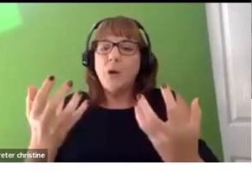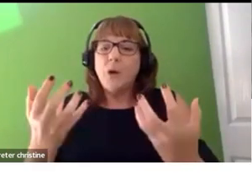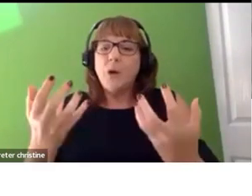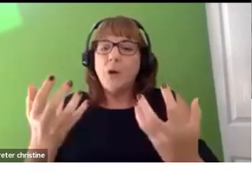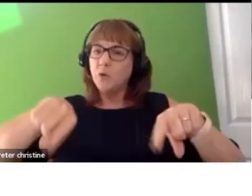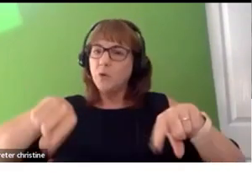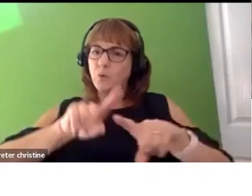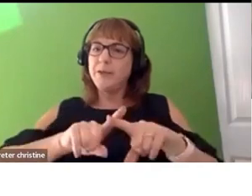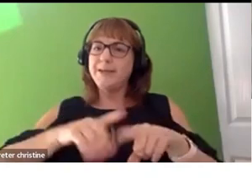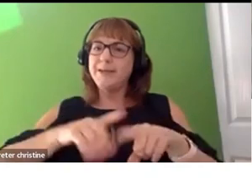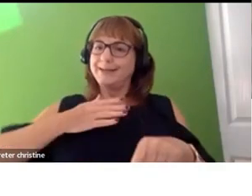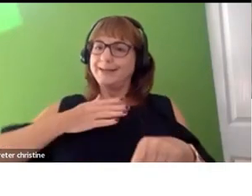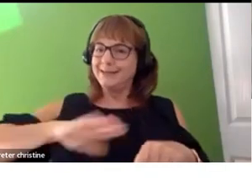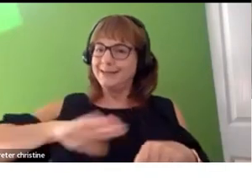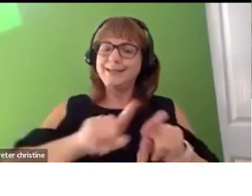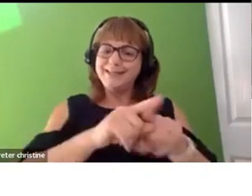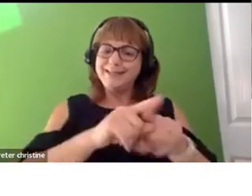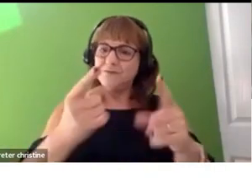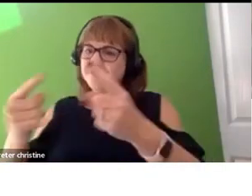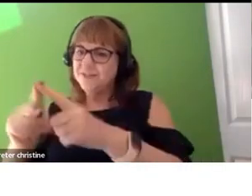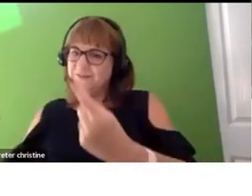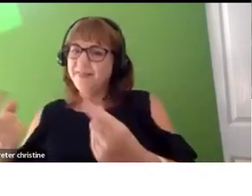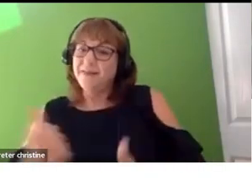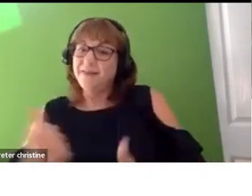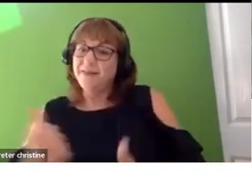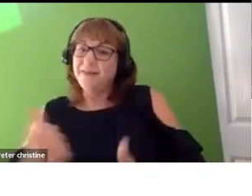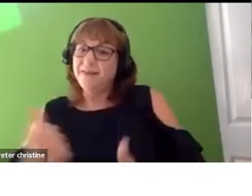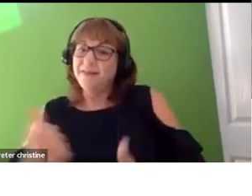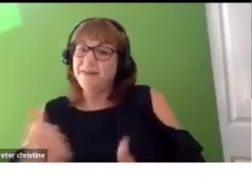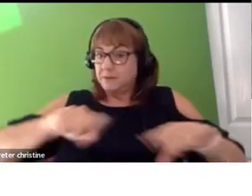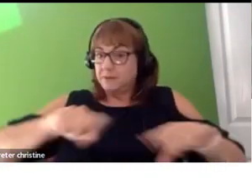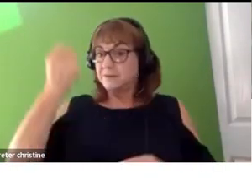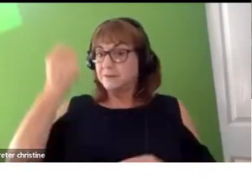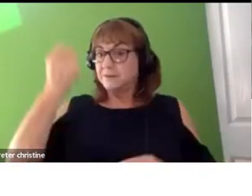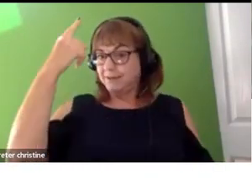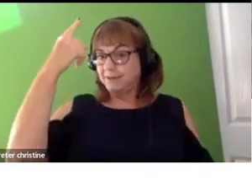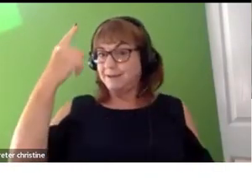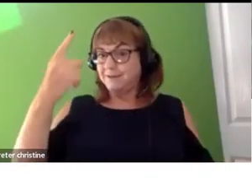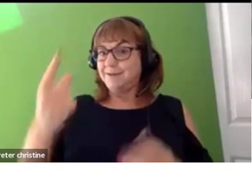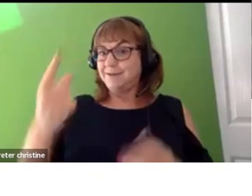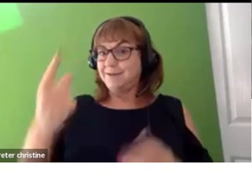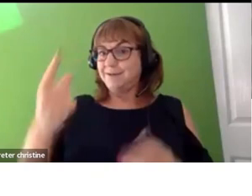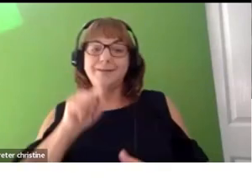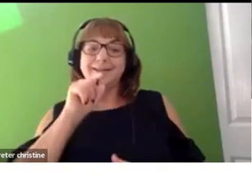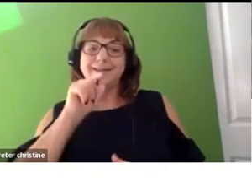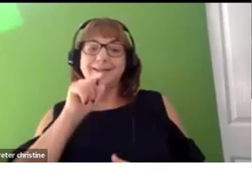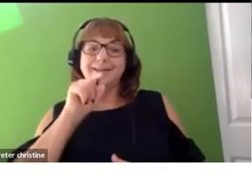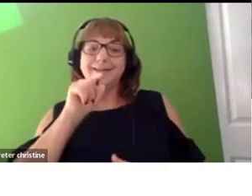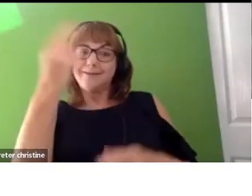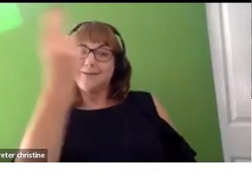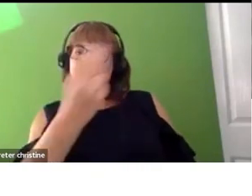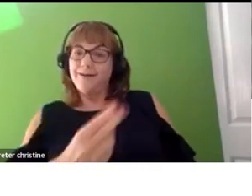So this is a diagram for you that shows the way that our central nervous system works. So,